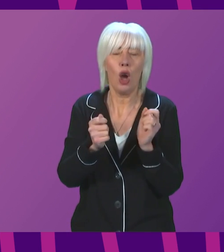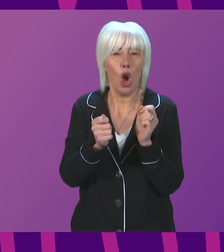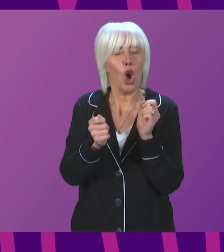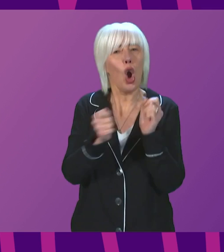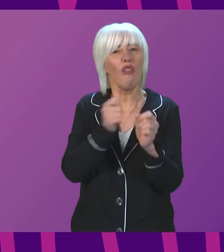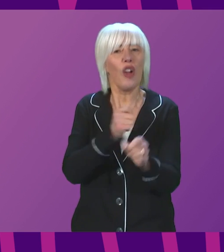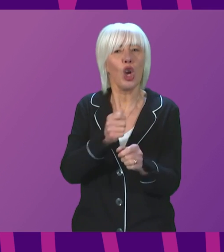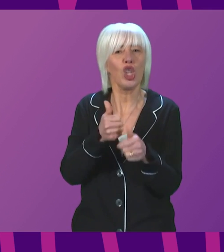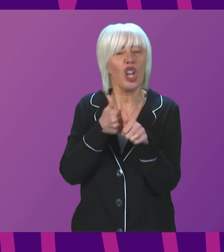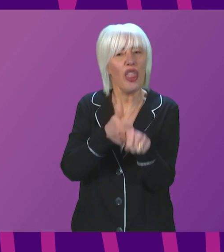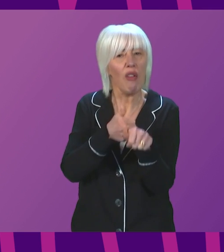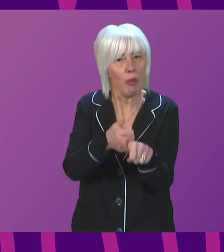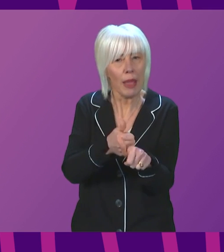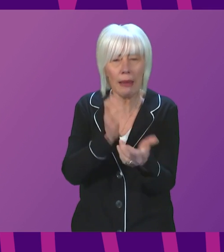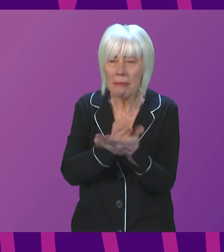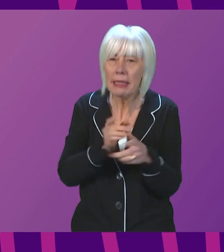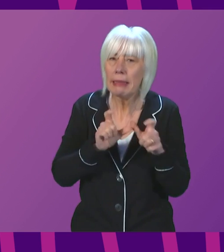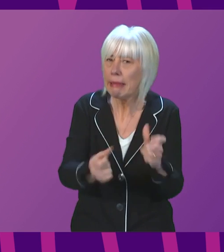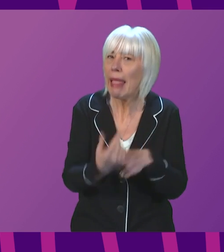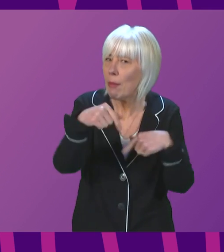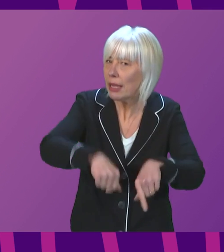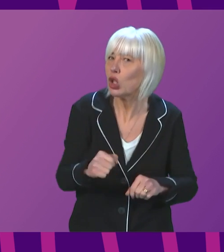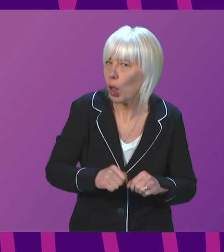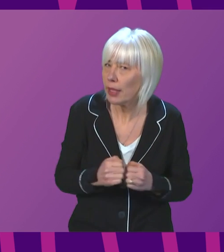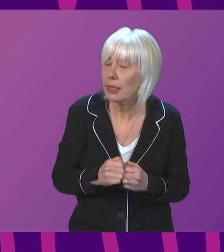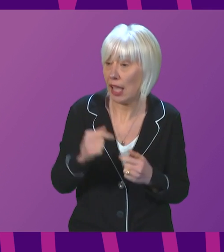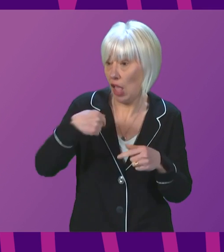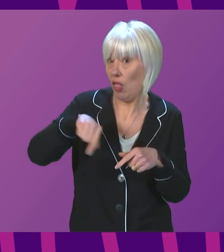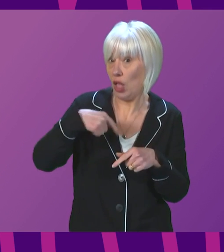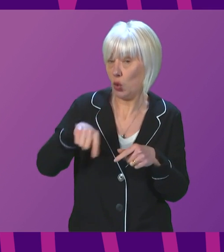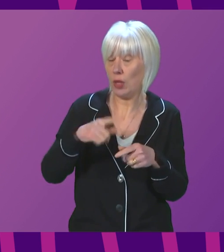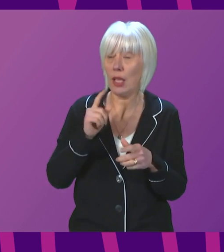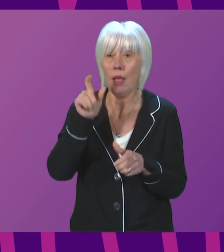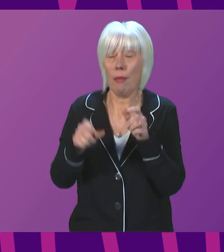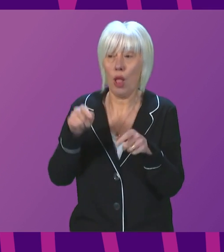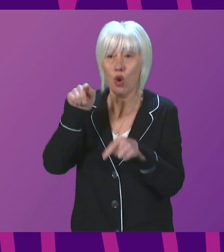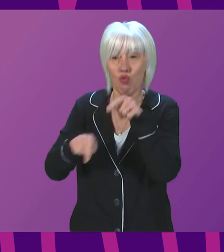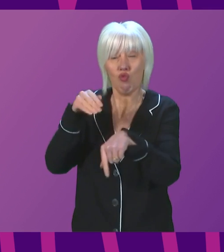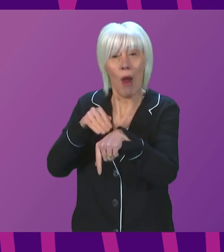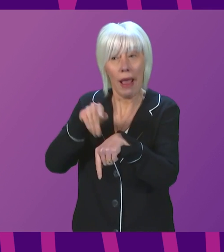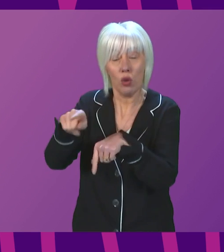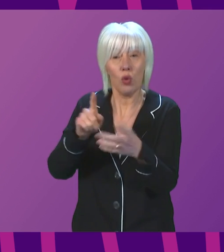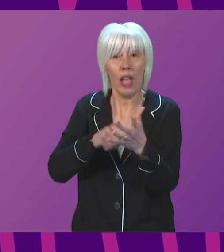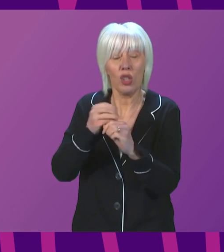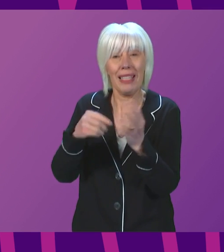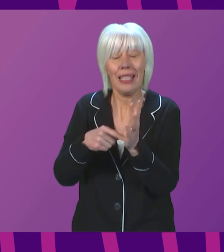therapy still happen in this country. This week, it was revealed that crimes against LGBT people accounted for more than one third